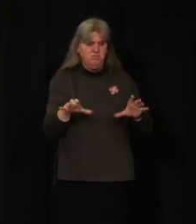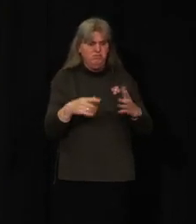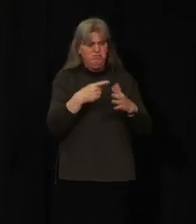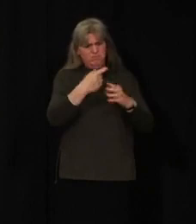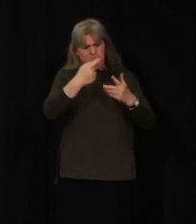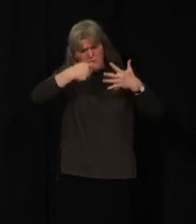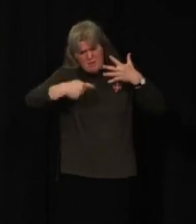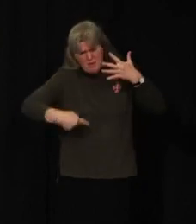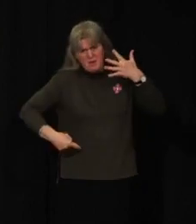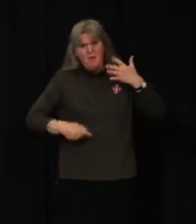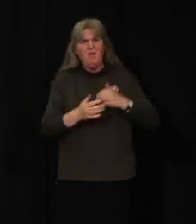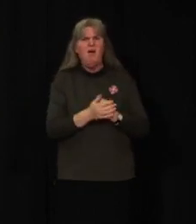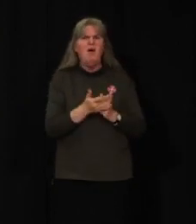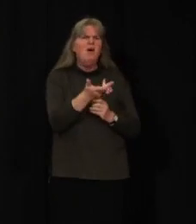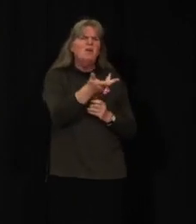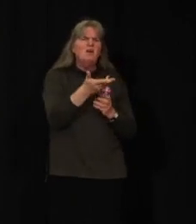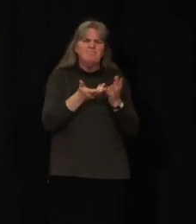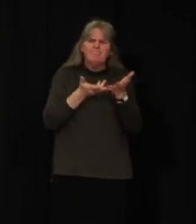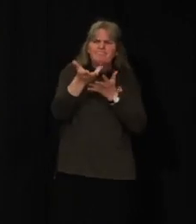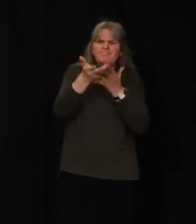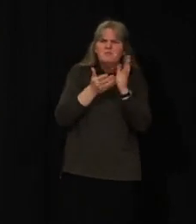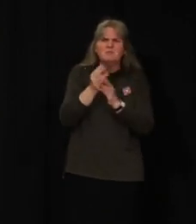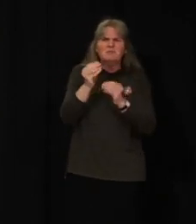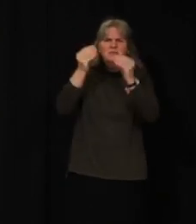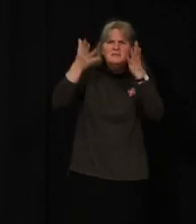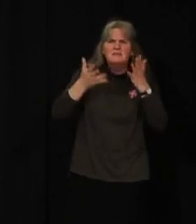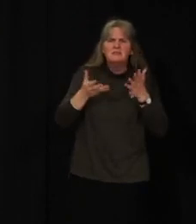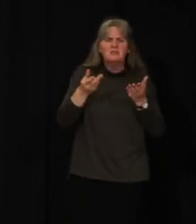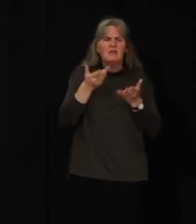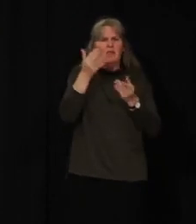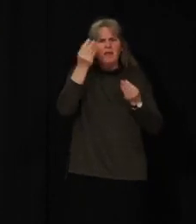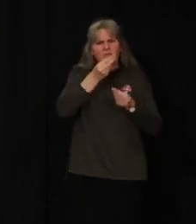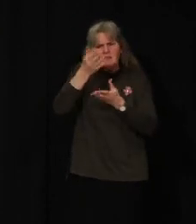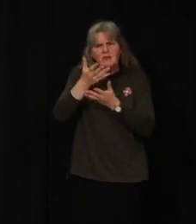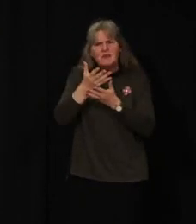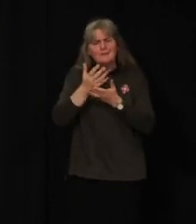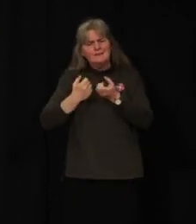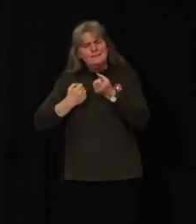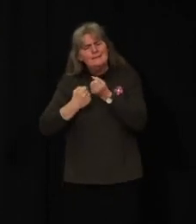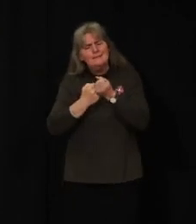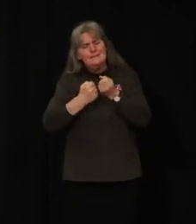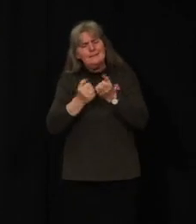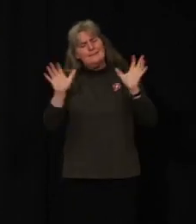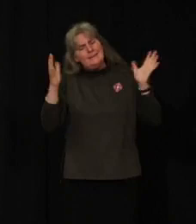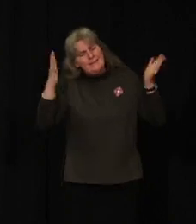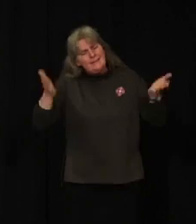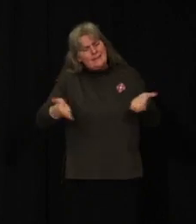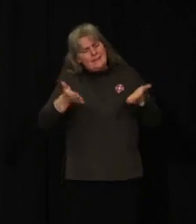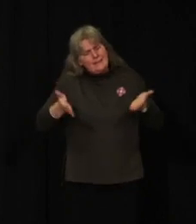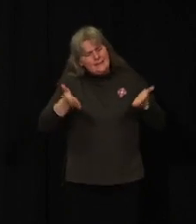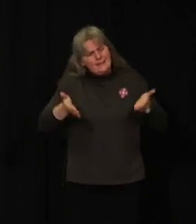This includes coordinating with teachers, exchanging materials, being a cheerleader for your children as they learn from